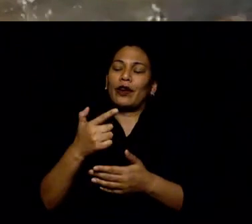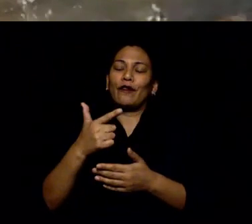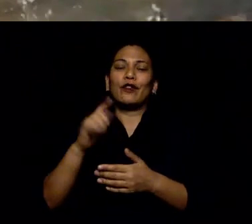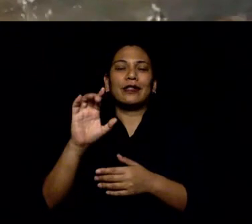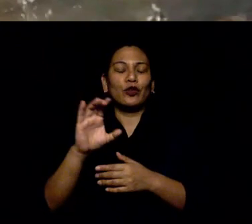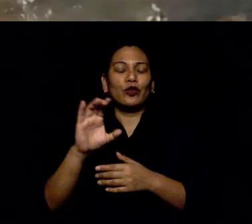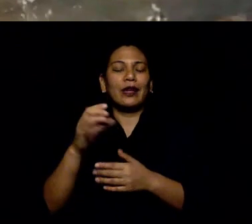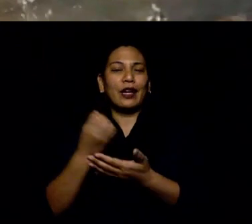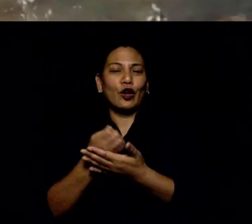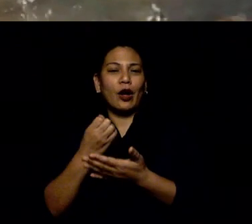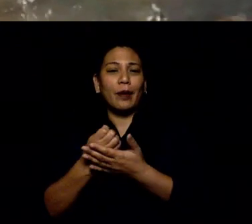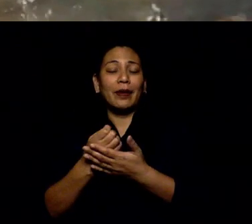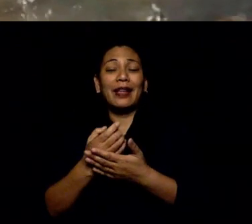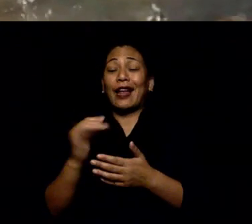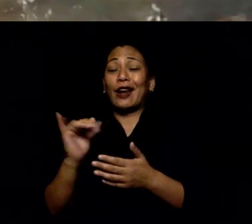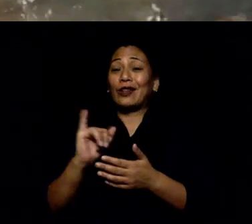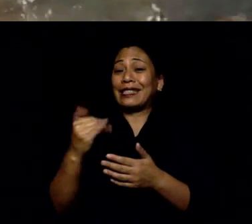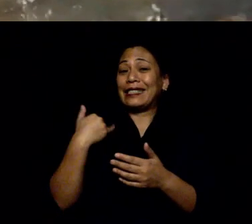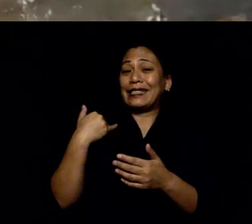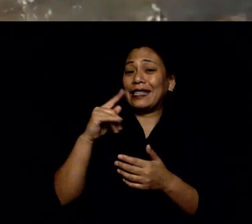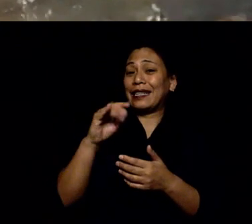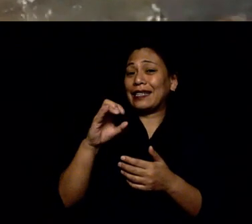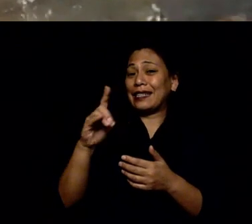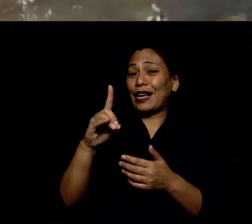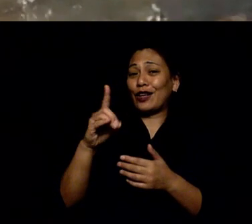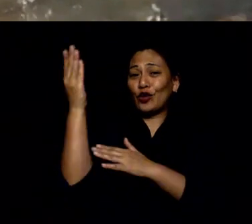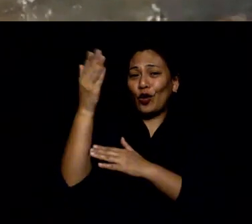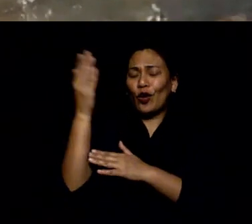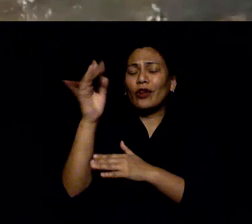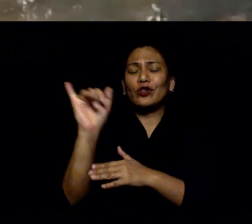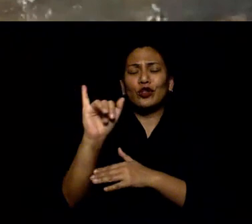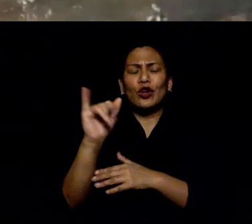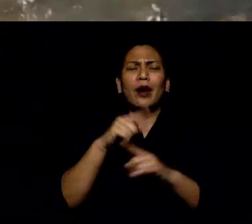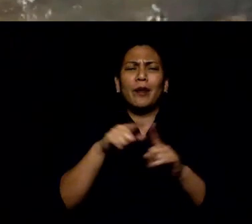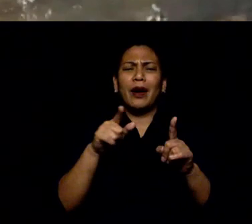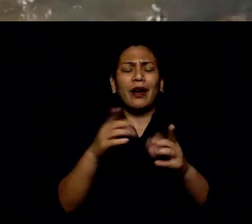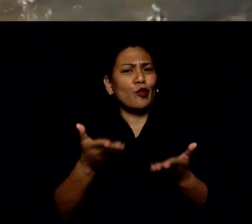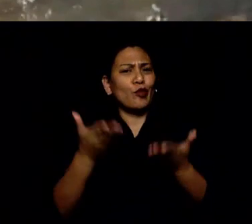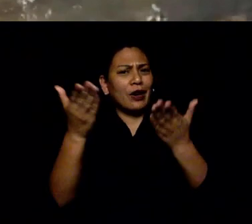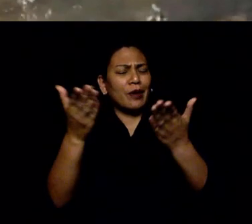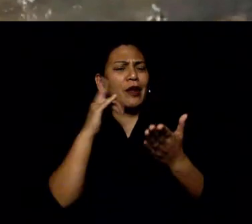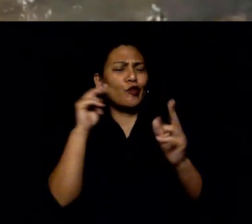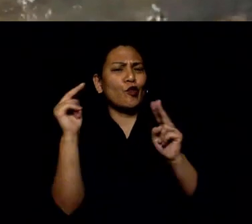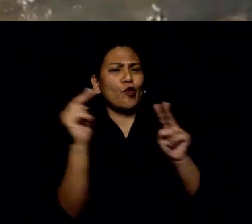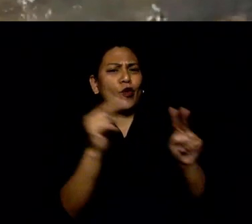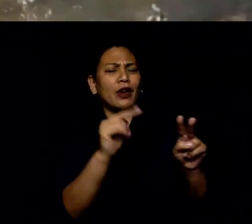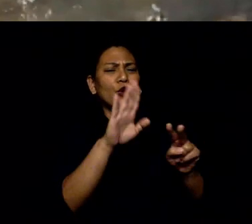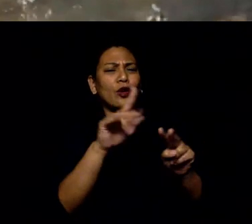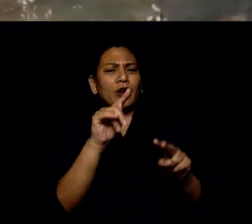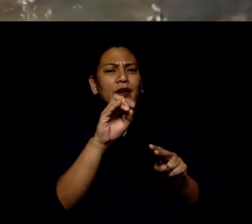So I really recommend that. And she's a really dynamic speaker and has brought a lot of insight